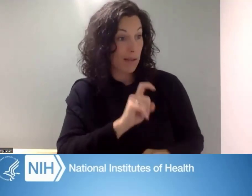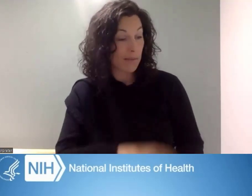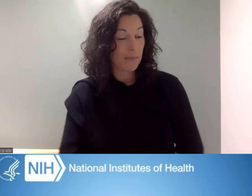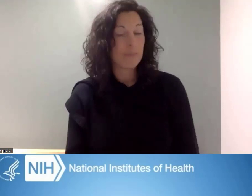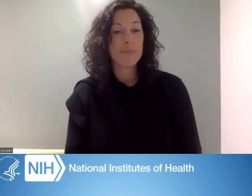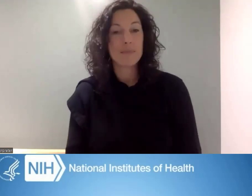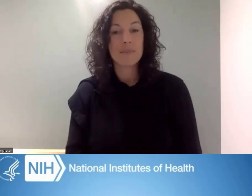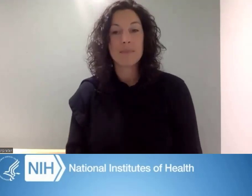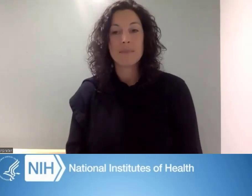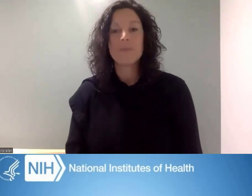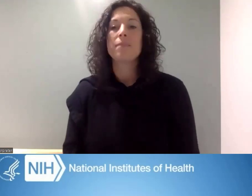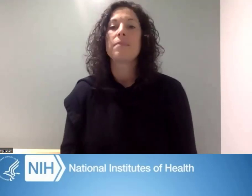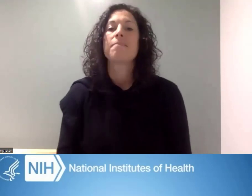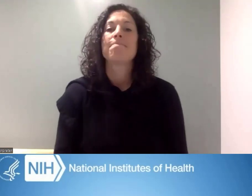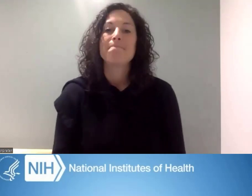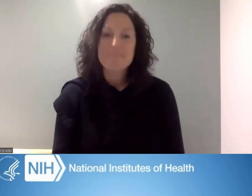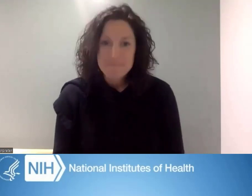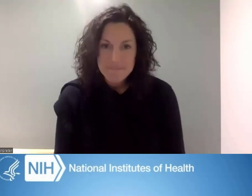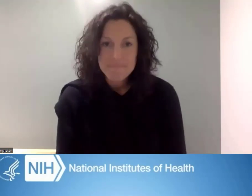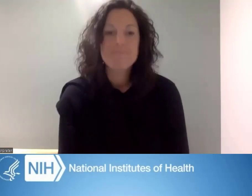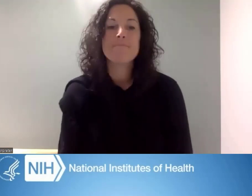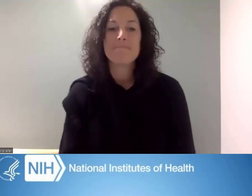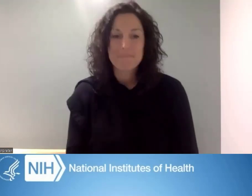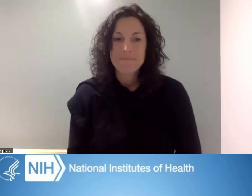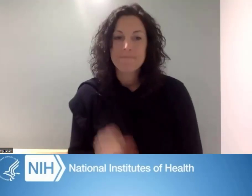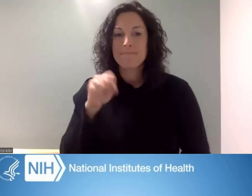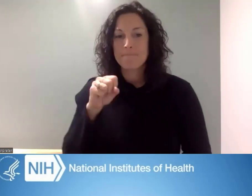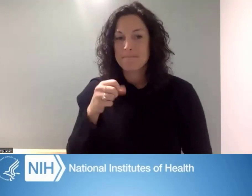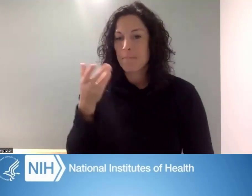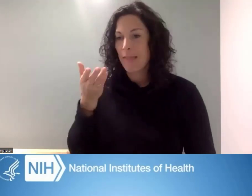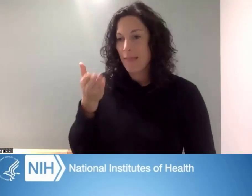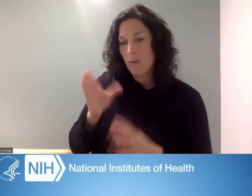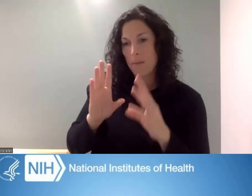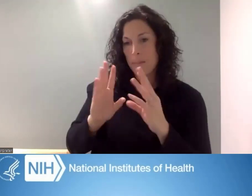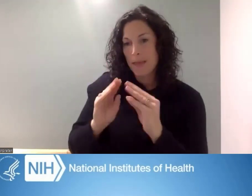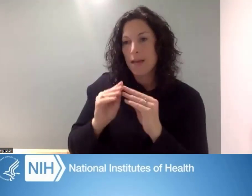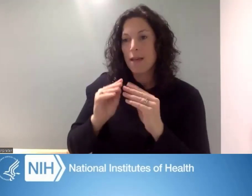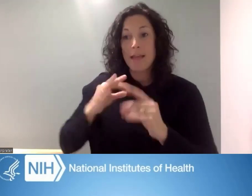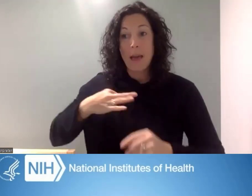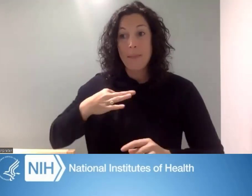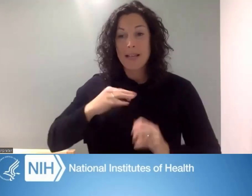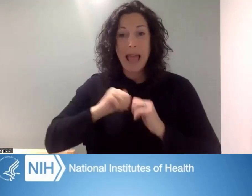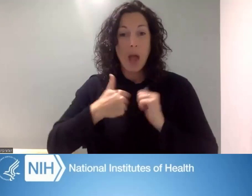Glen McGugan: Yes, so at the meeting, the way these applications are handled ... And again, this is going to be handled